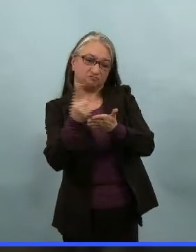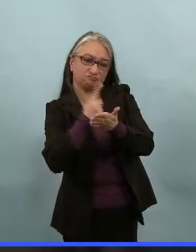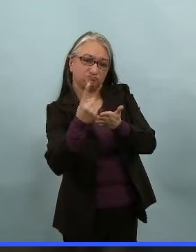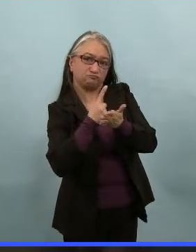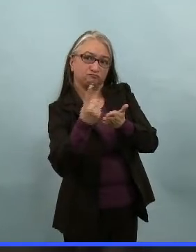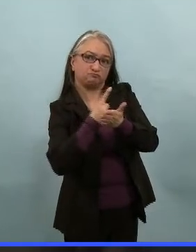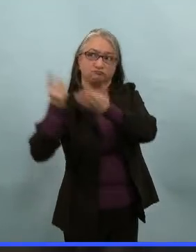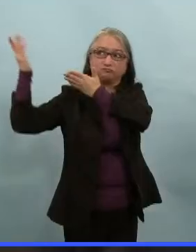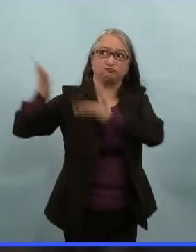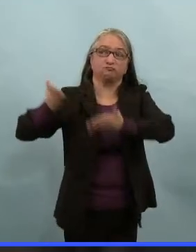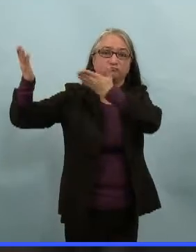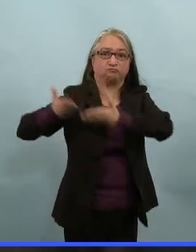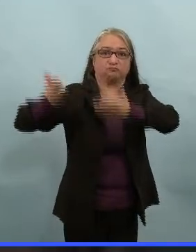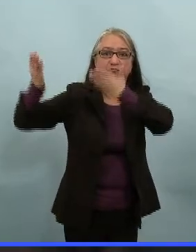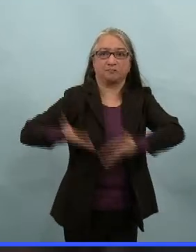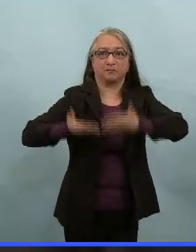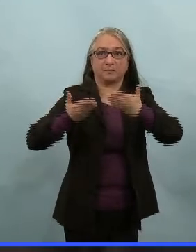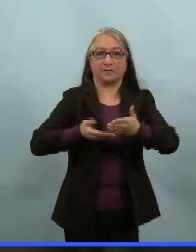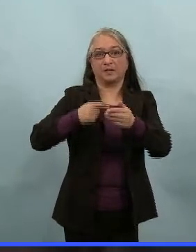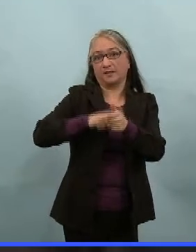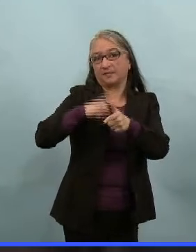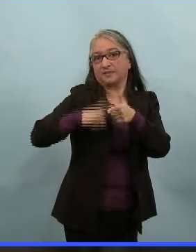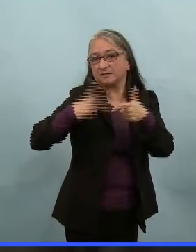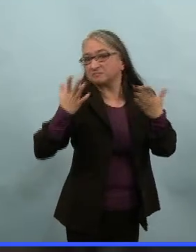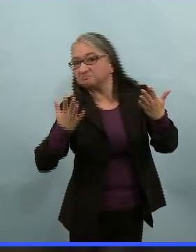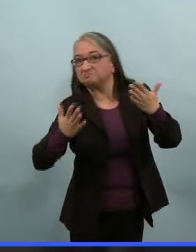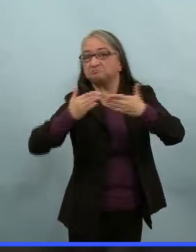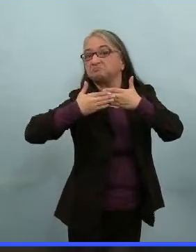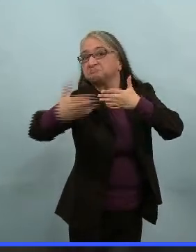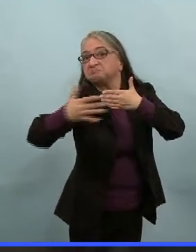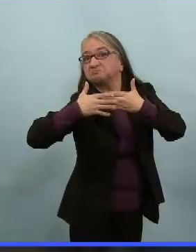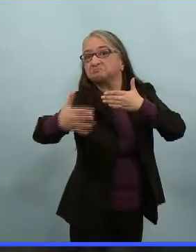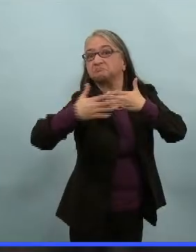is that over the next you know four to six weeks time as well we'll come up with a plan for that as